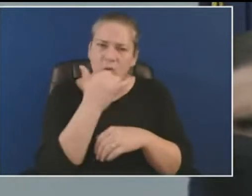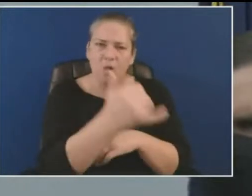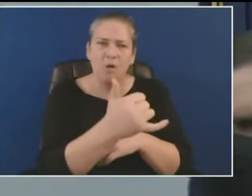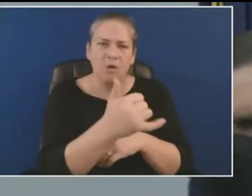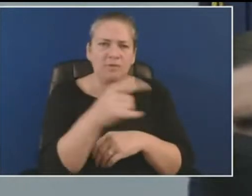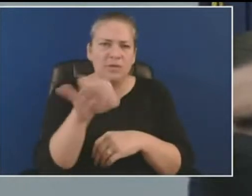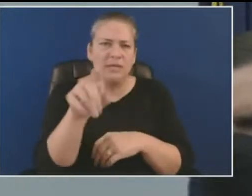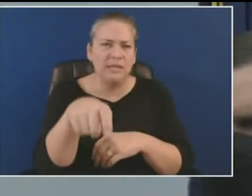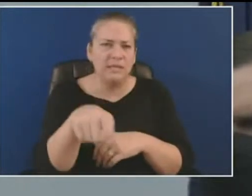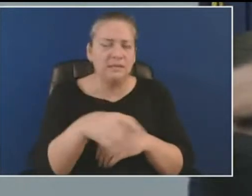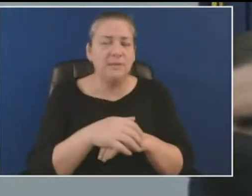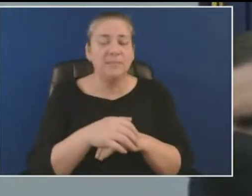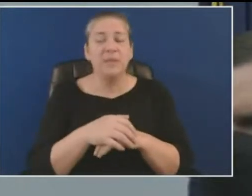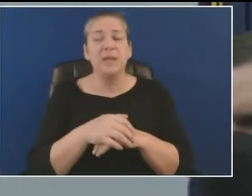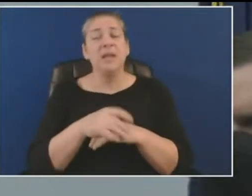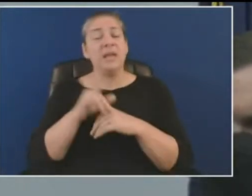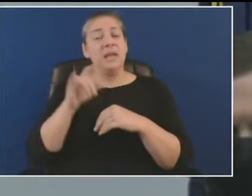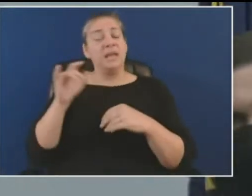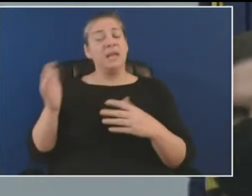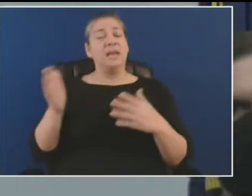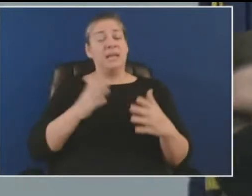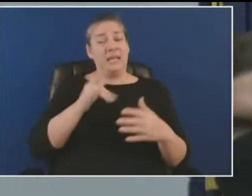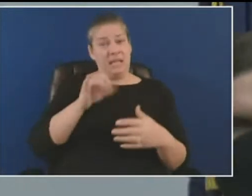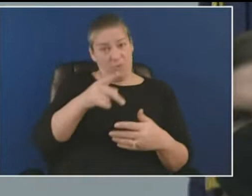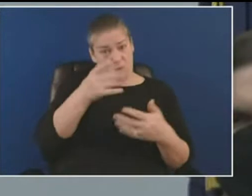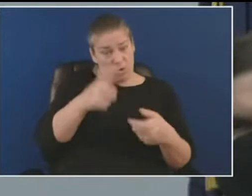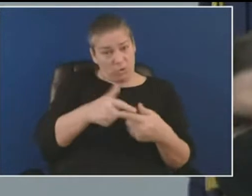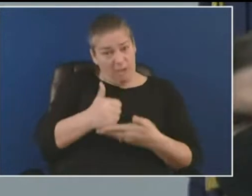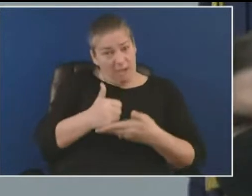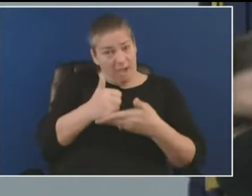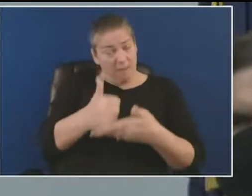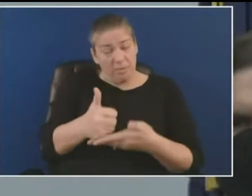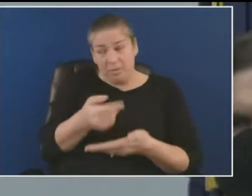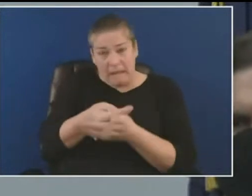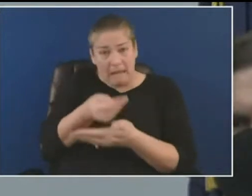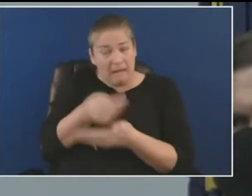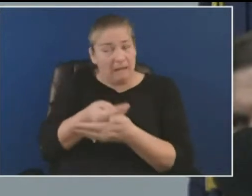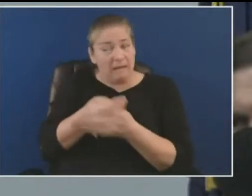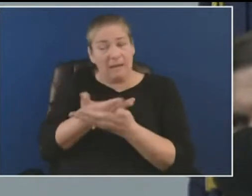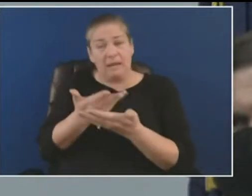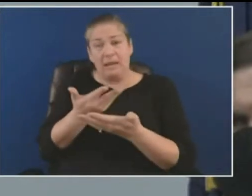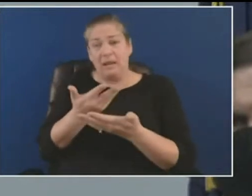donations or you want to help with monetary donations, they've asked that all citizens